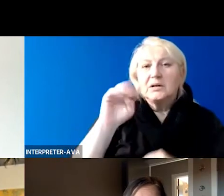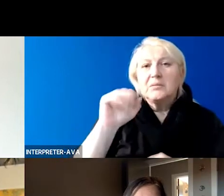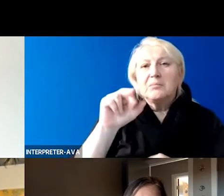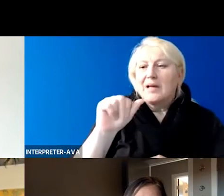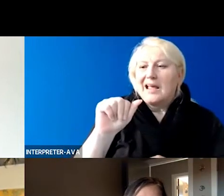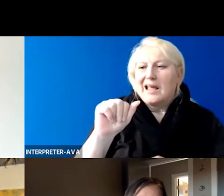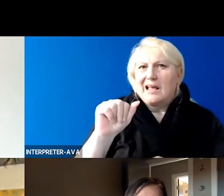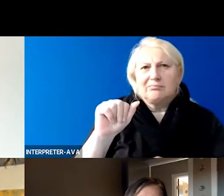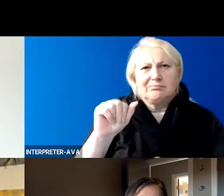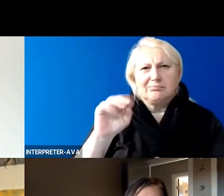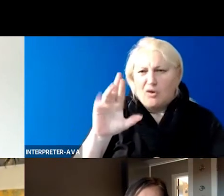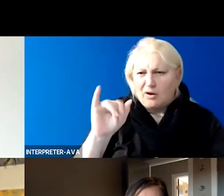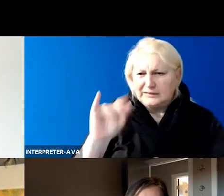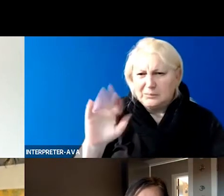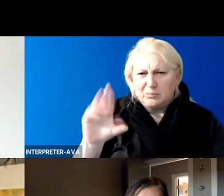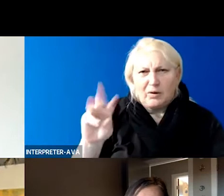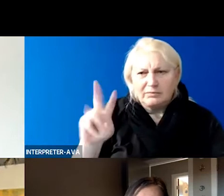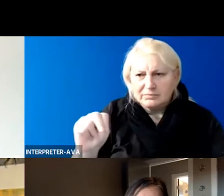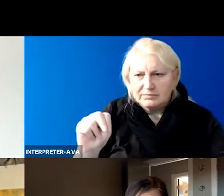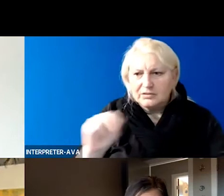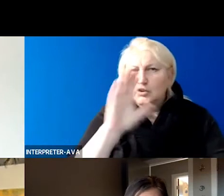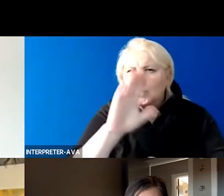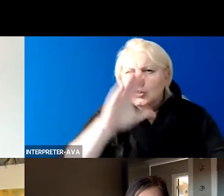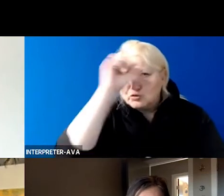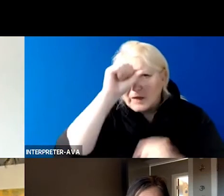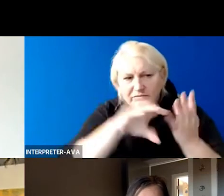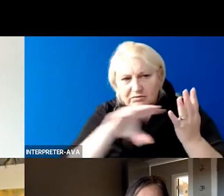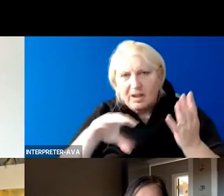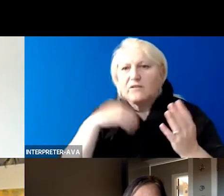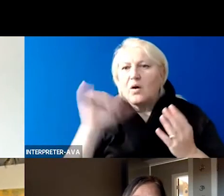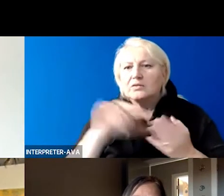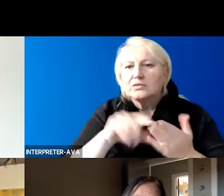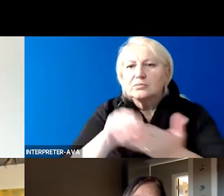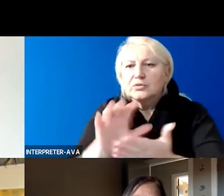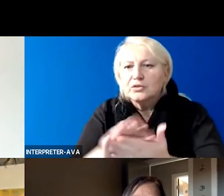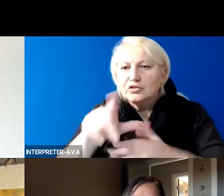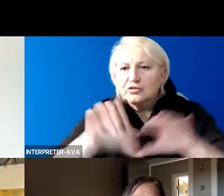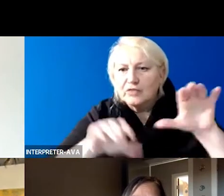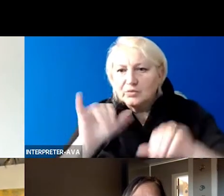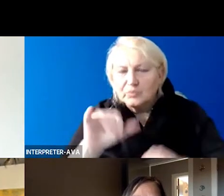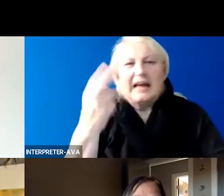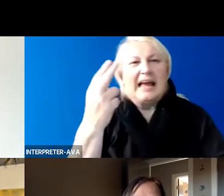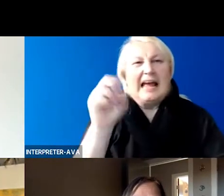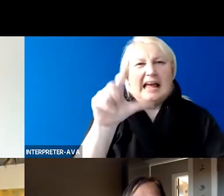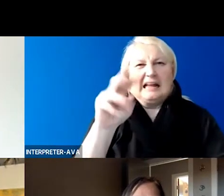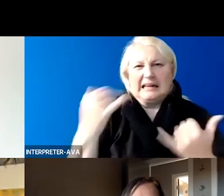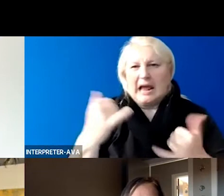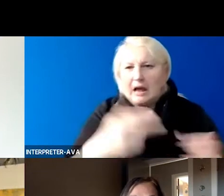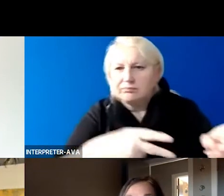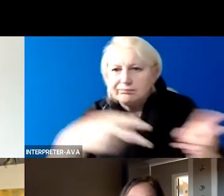Helen will put the link to those agreements in the chat as well. Those include the following: